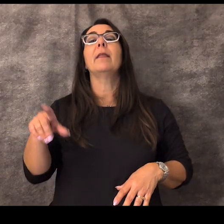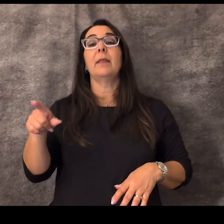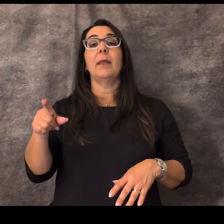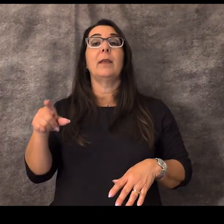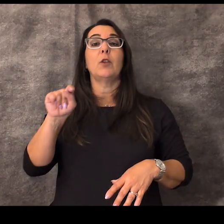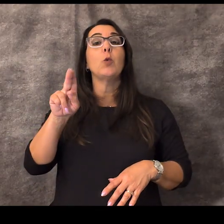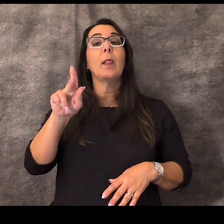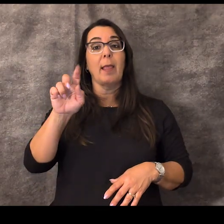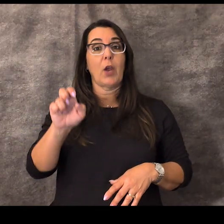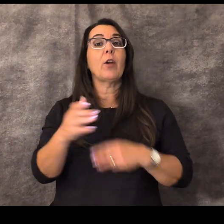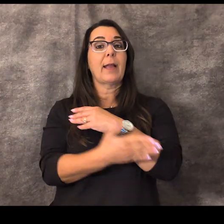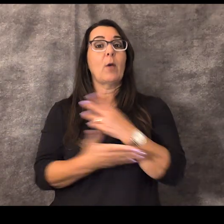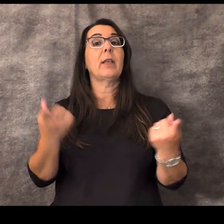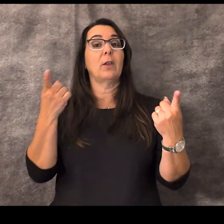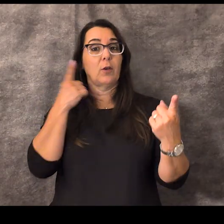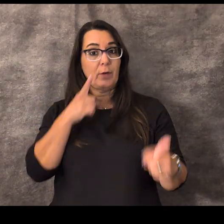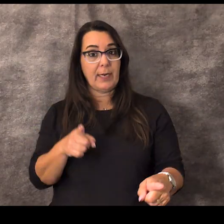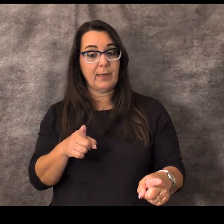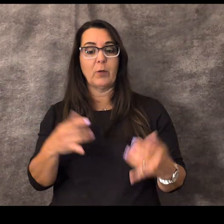(Sarah) Now that we have a final signed settlement agreement,